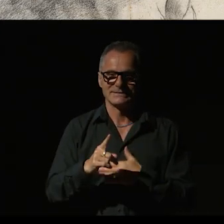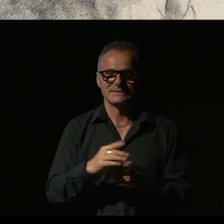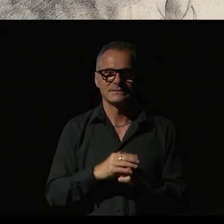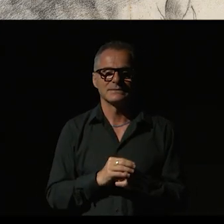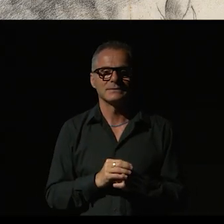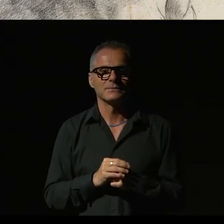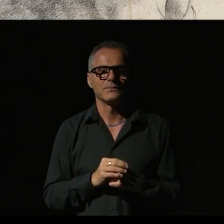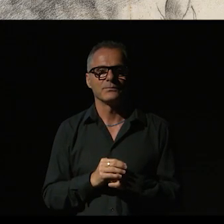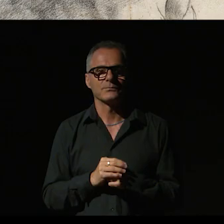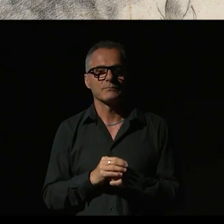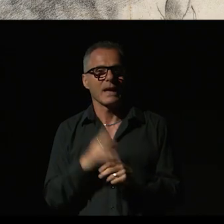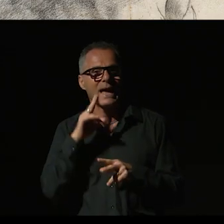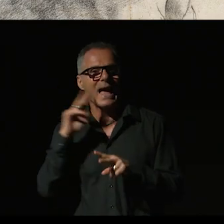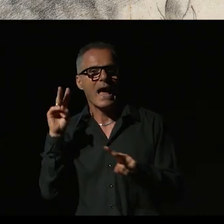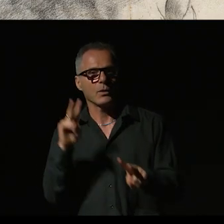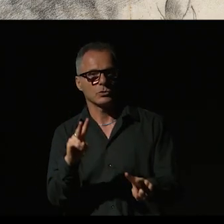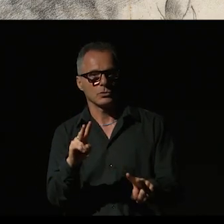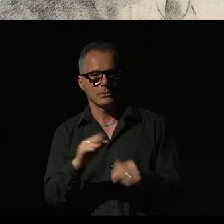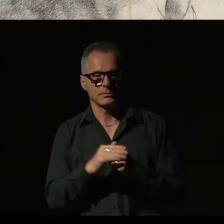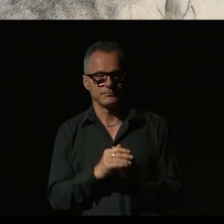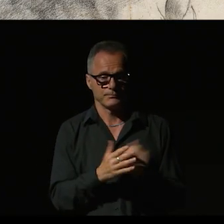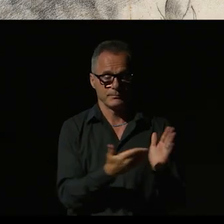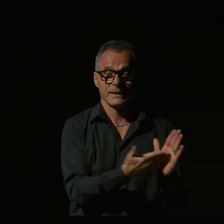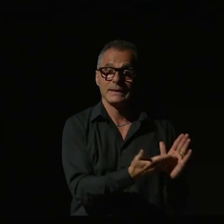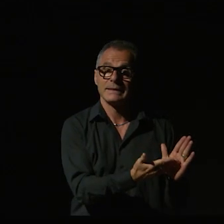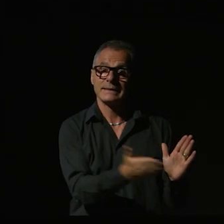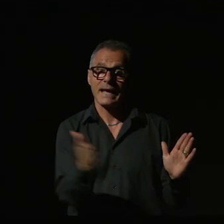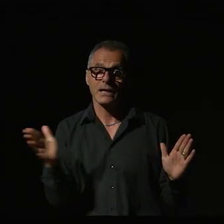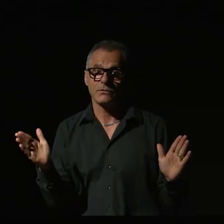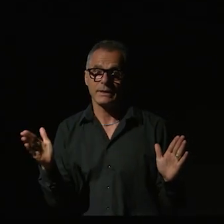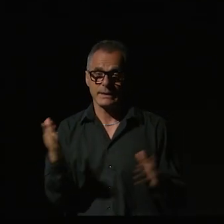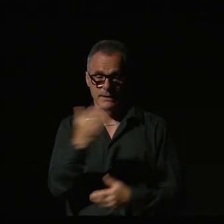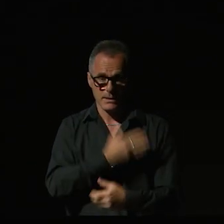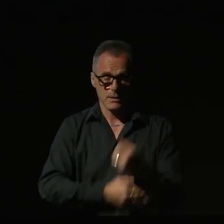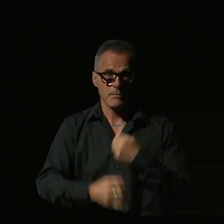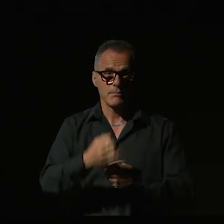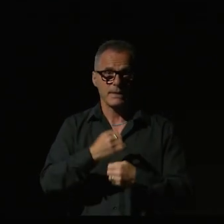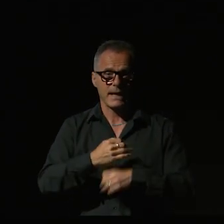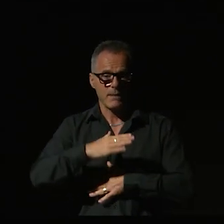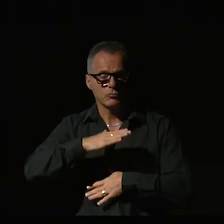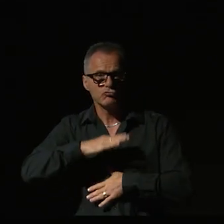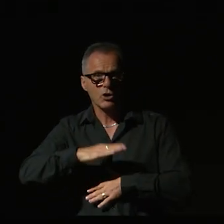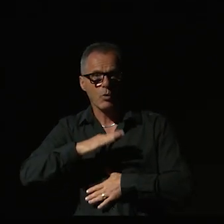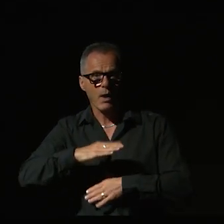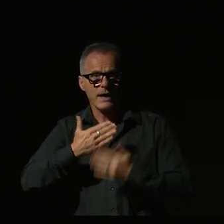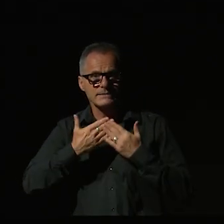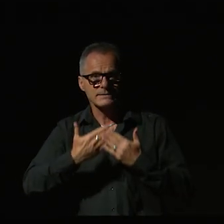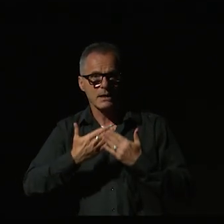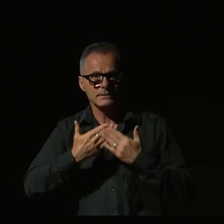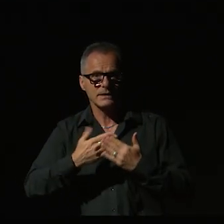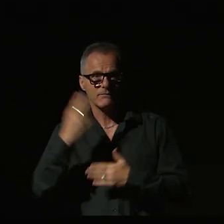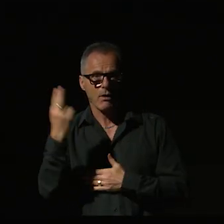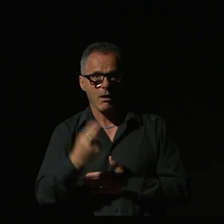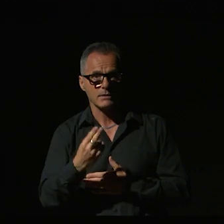with an outlook. The gallery quickly became a required study site for artists visiting Rome